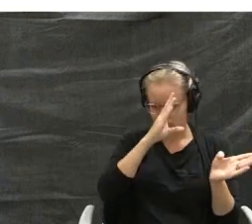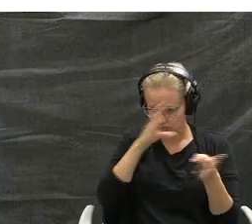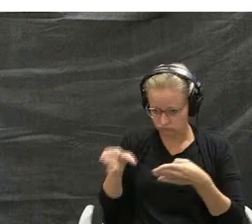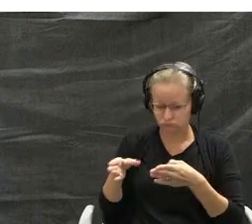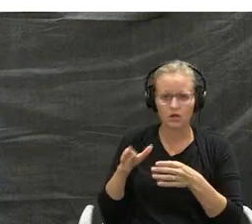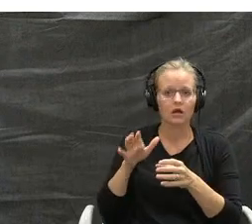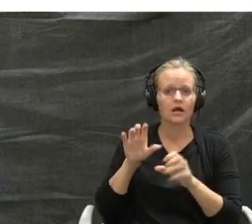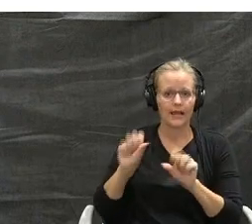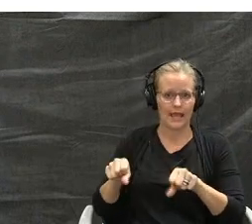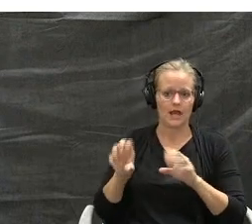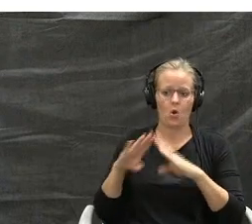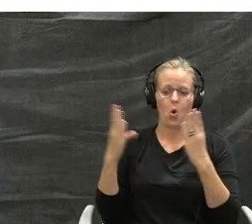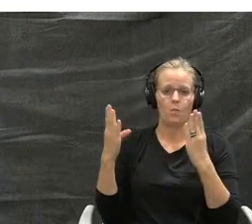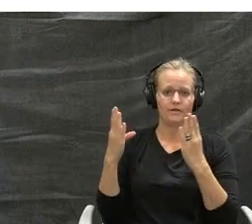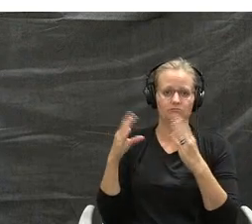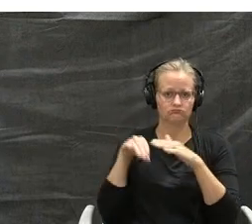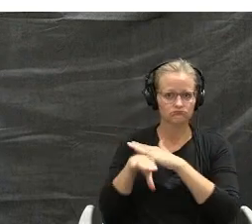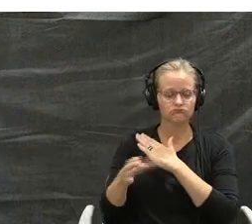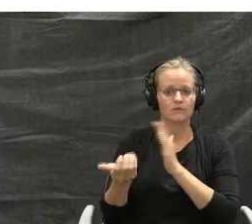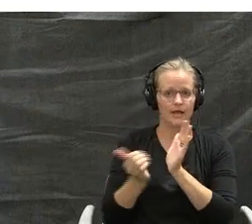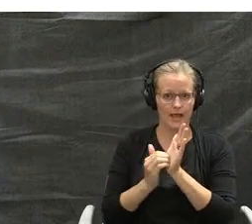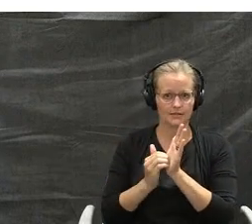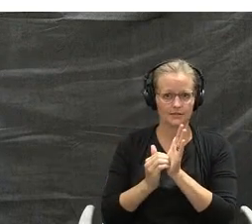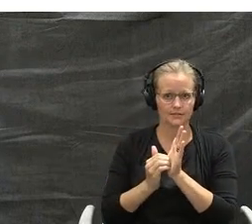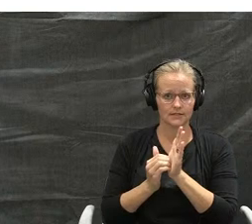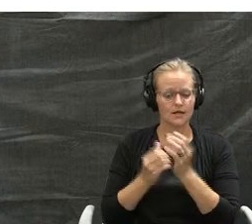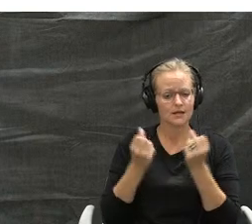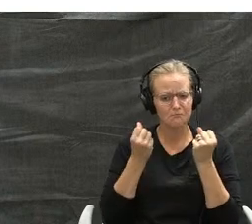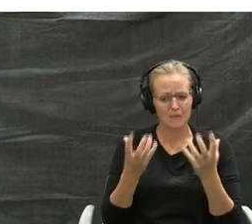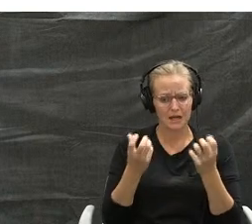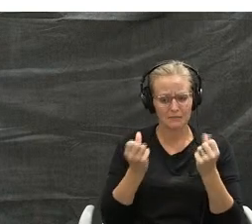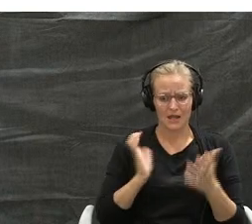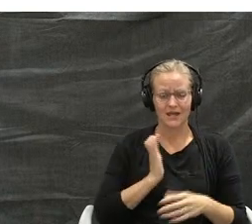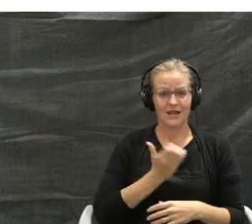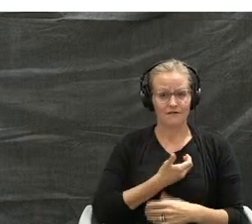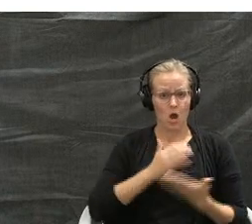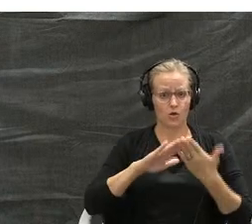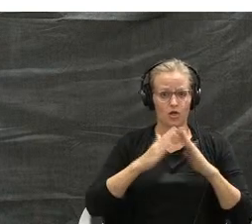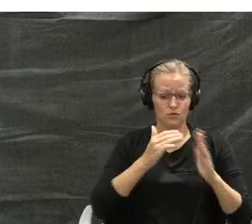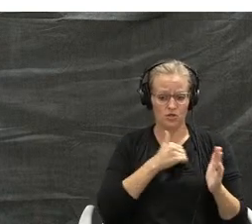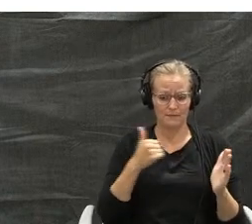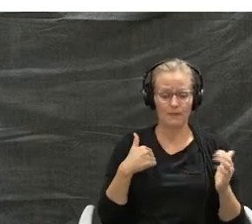underlying health conditions. It would be sad to see deaths in our district. Thank you.